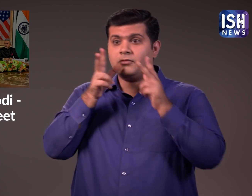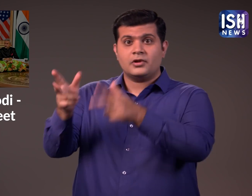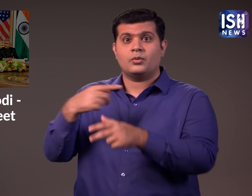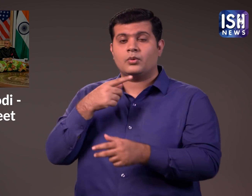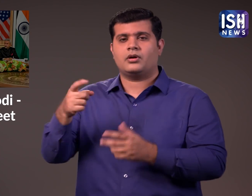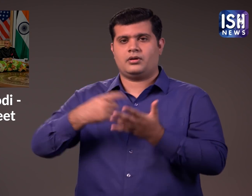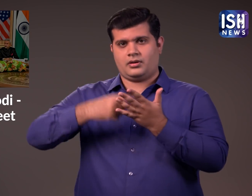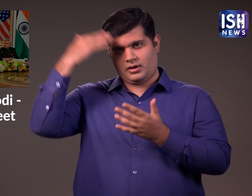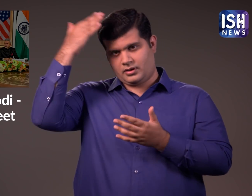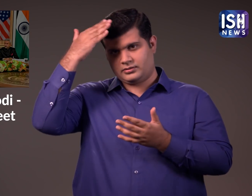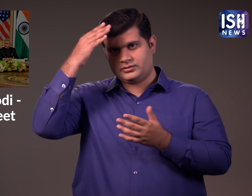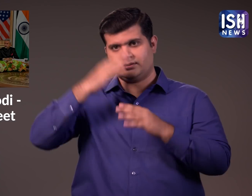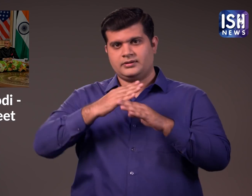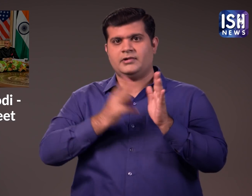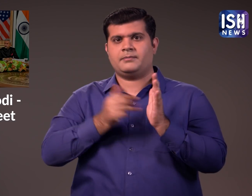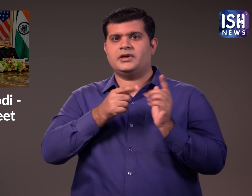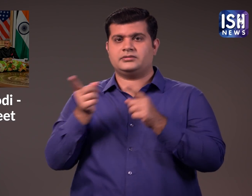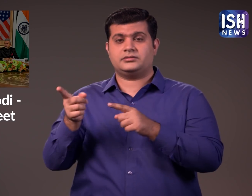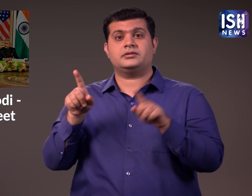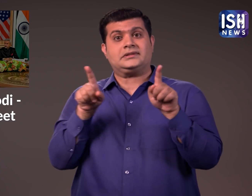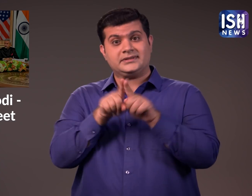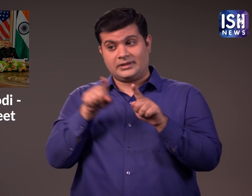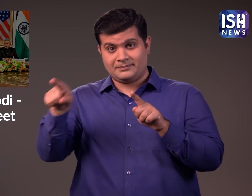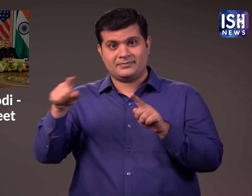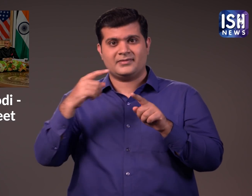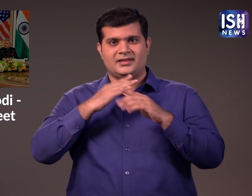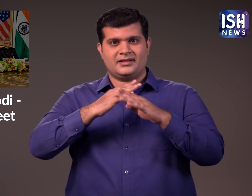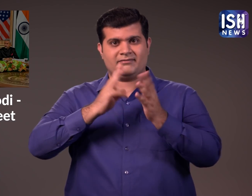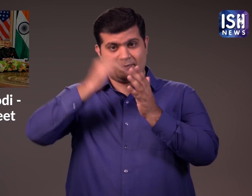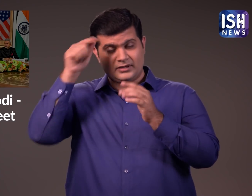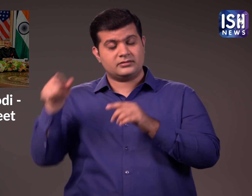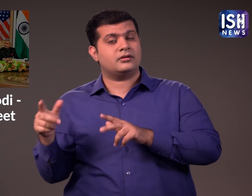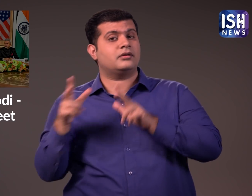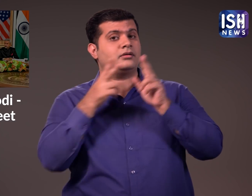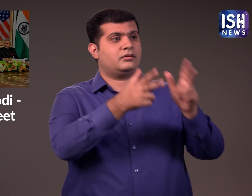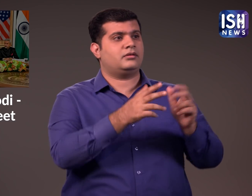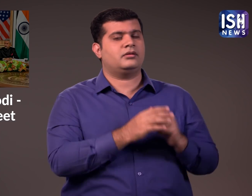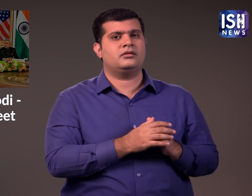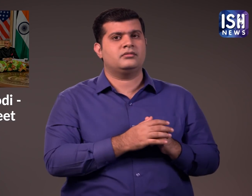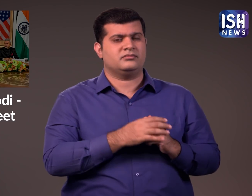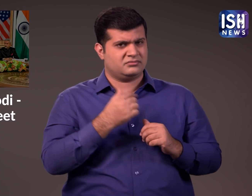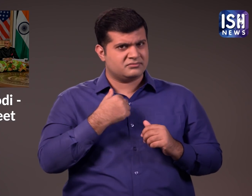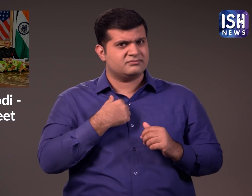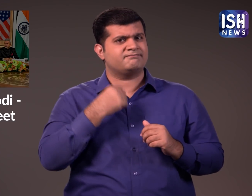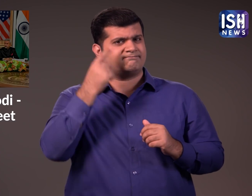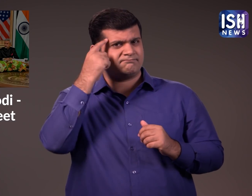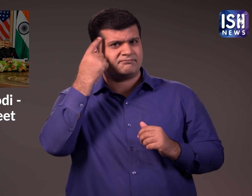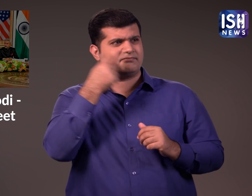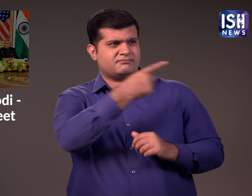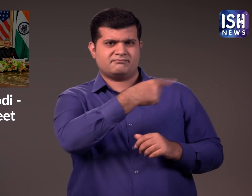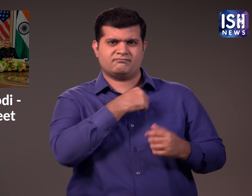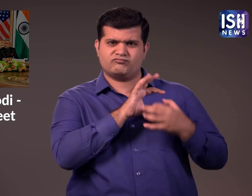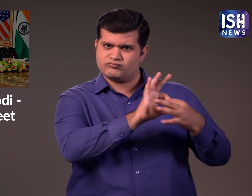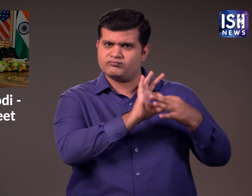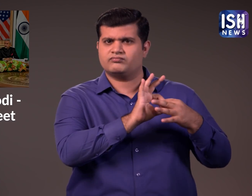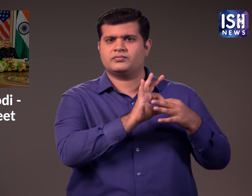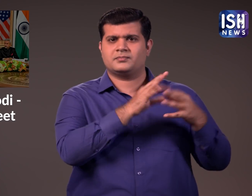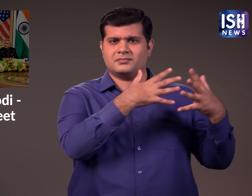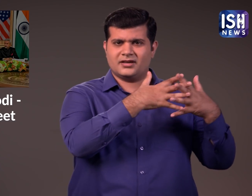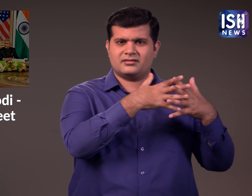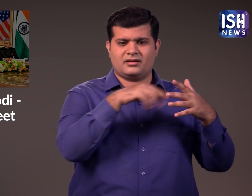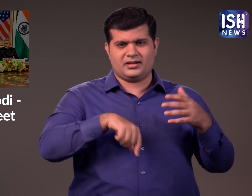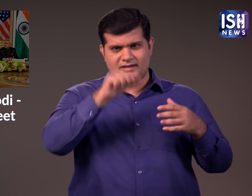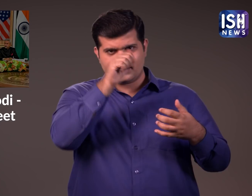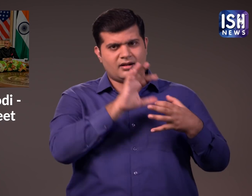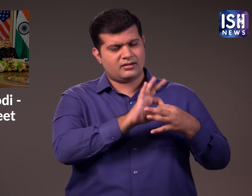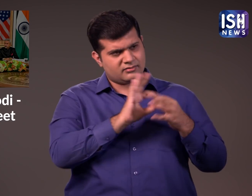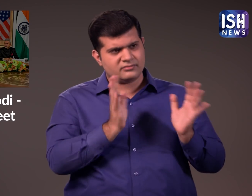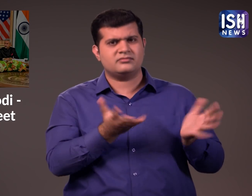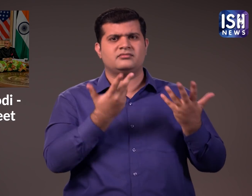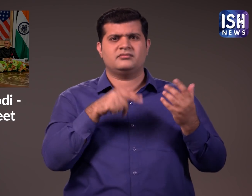The Officials had told this to Defence minister Rajnath Singh. Singh then stressed the need for co-development